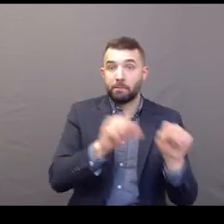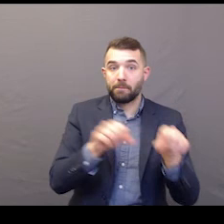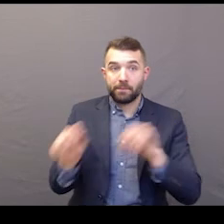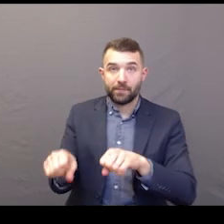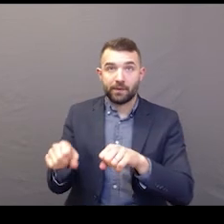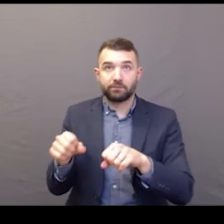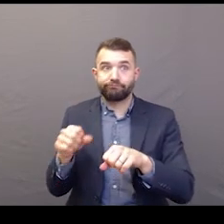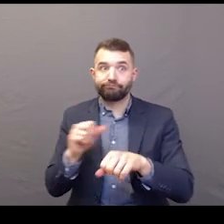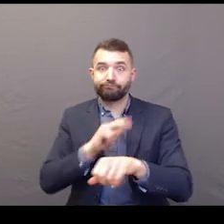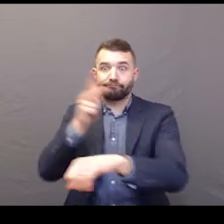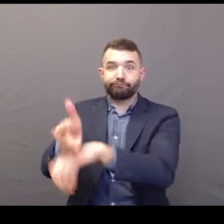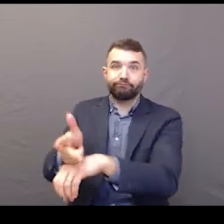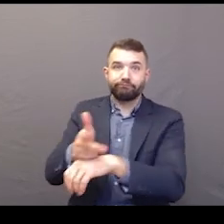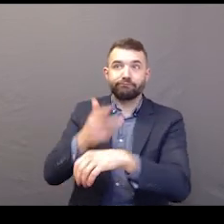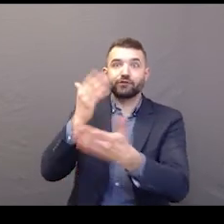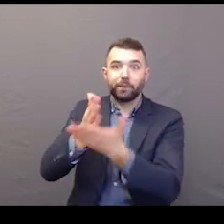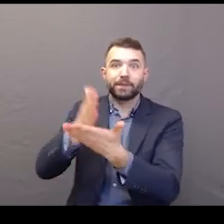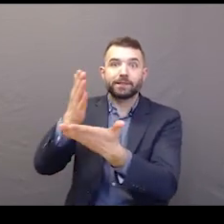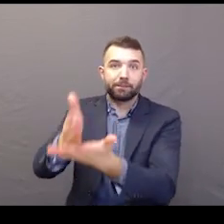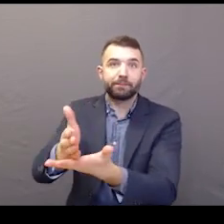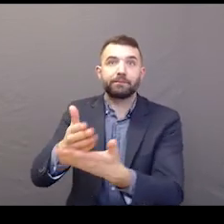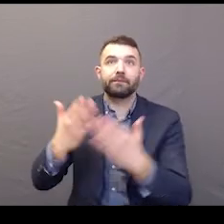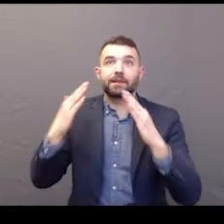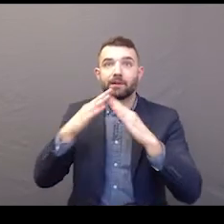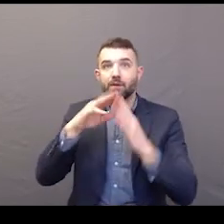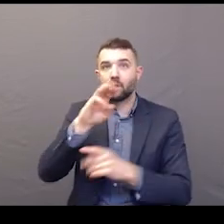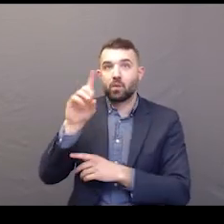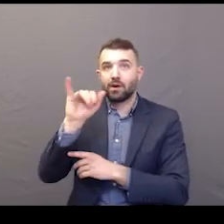Stay tuned for opportunities to provide feedback as the ST Express service is designed.